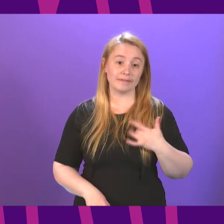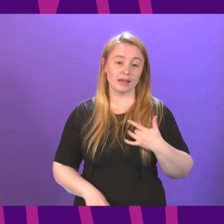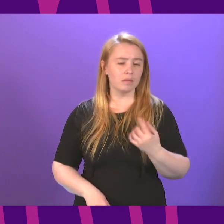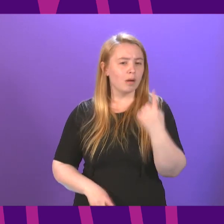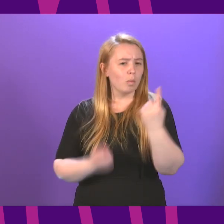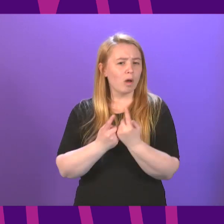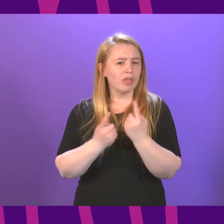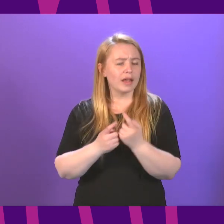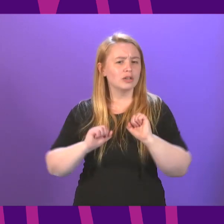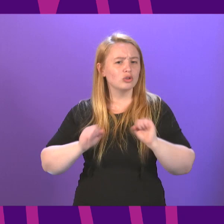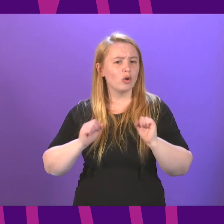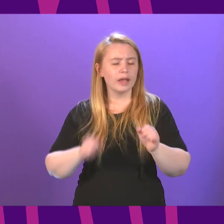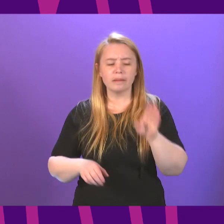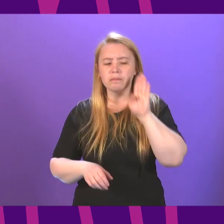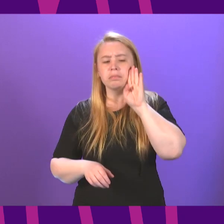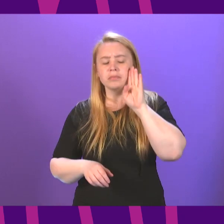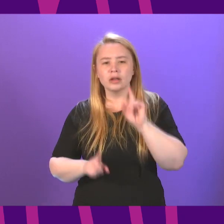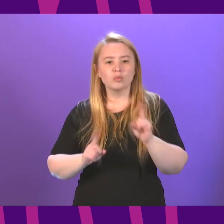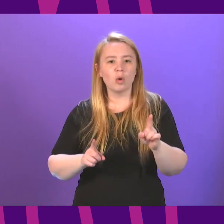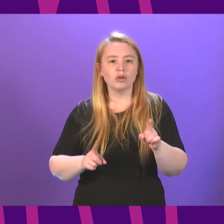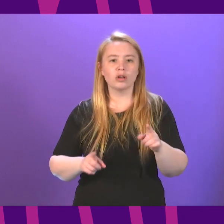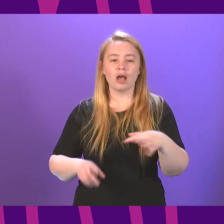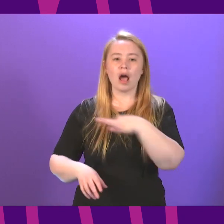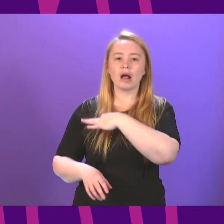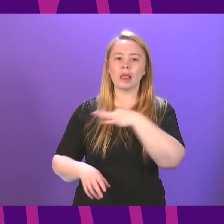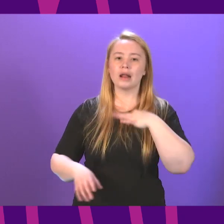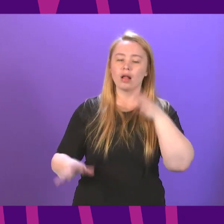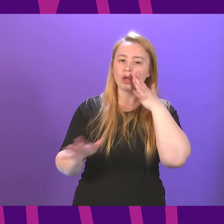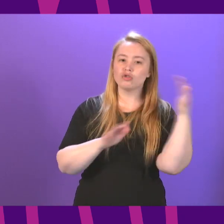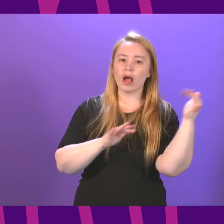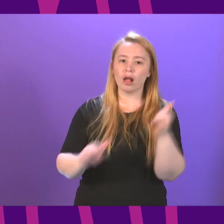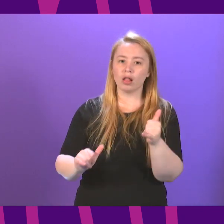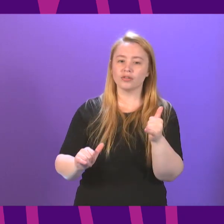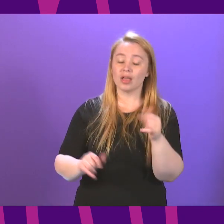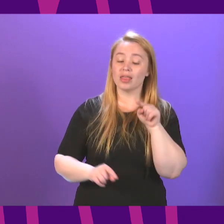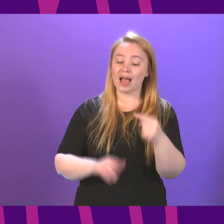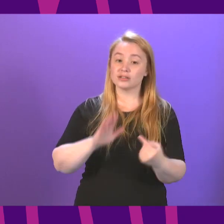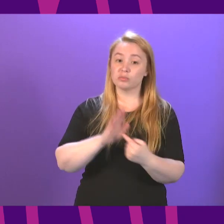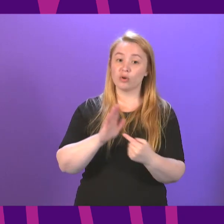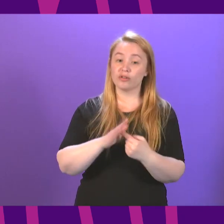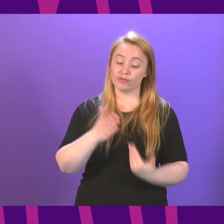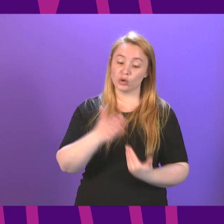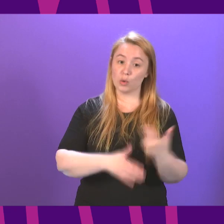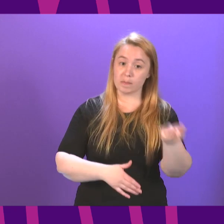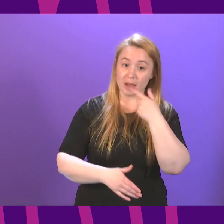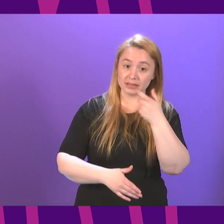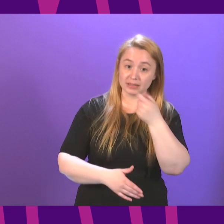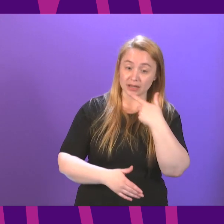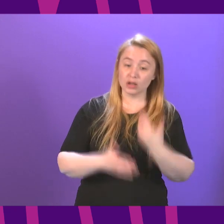of recruitment for clinical trials restarting. Such trials are crucial to the development of new medicines and treatments, and can give hope to many